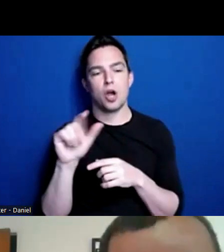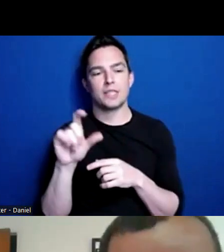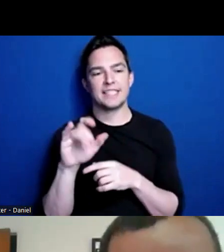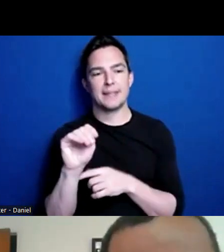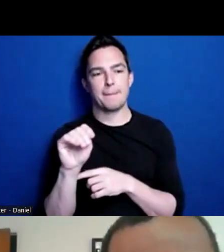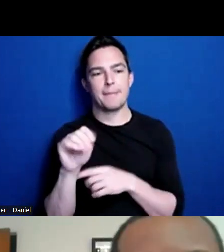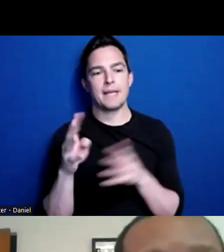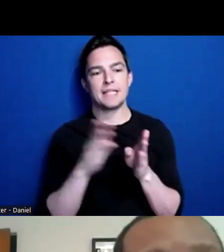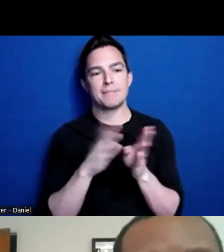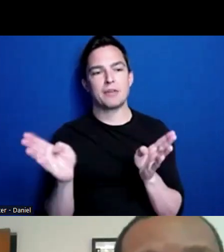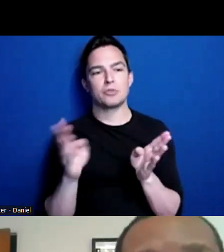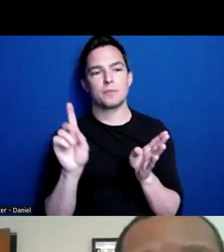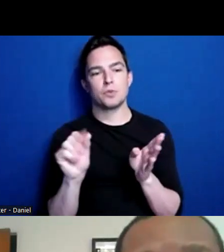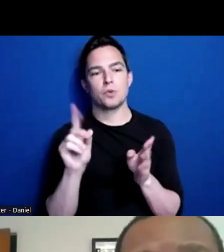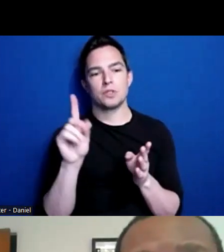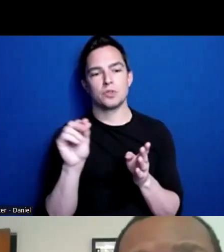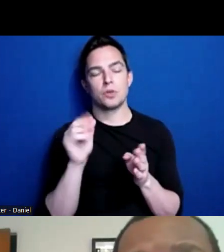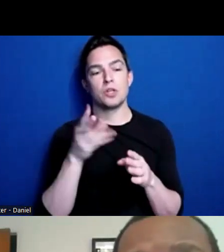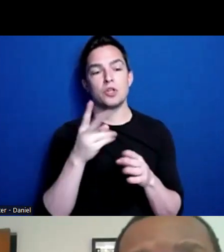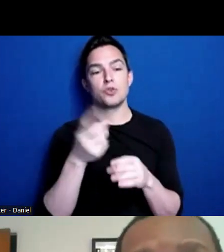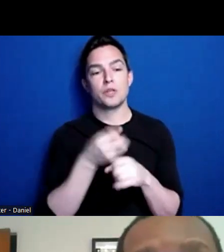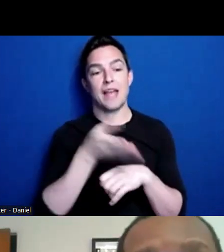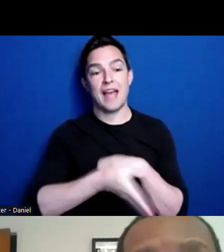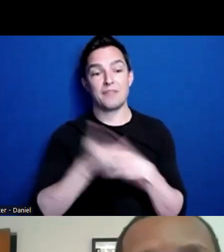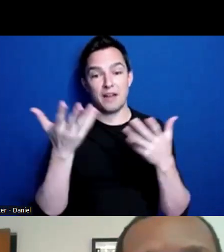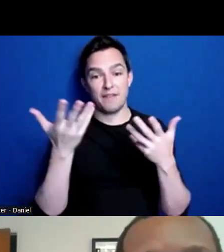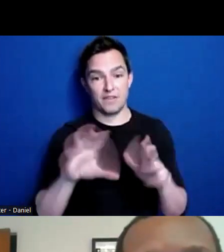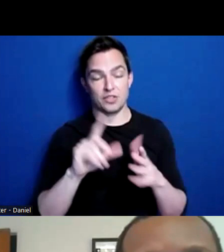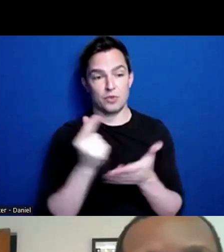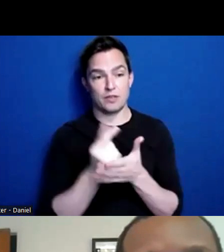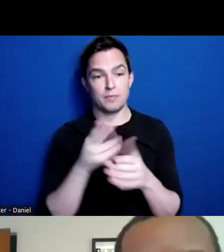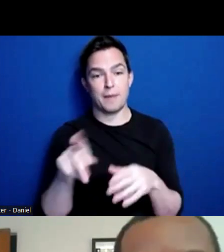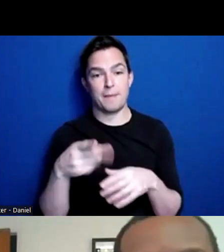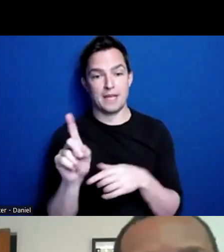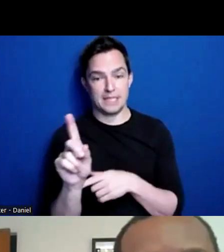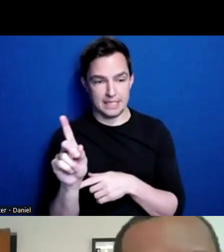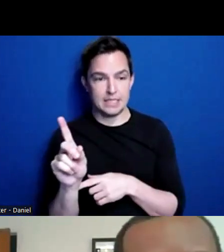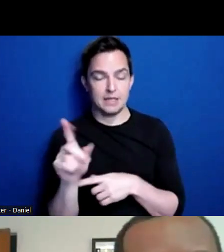disorder two years after I finished my doctorate. And this gave me an opportunity when I started